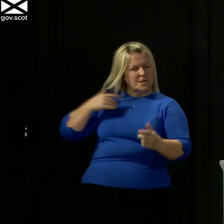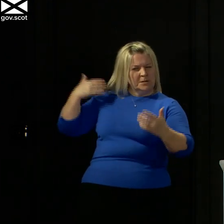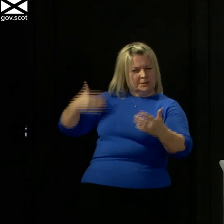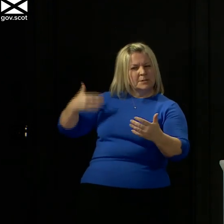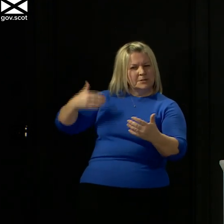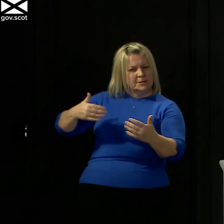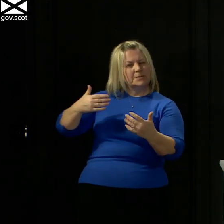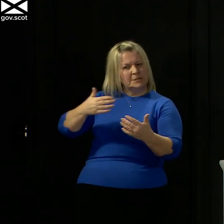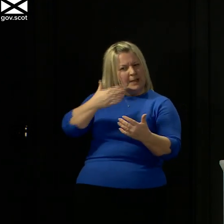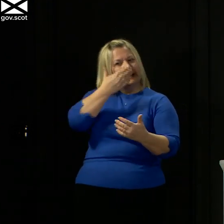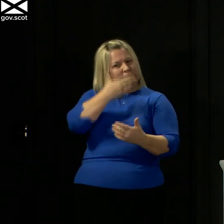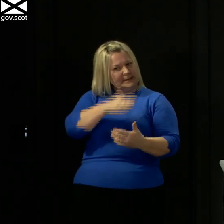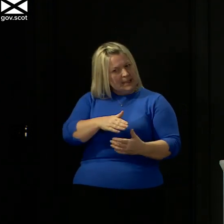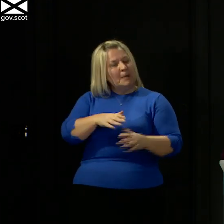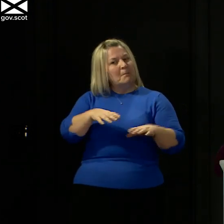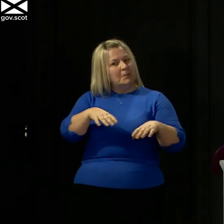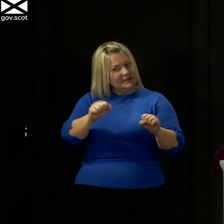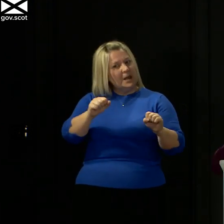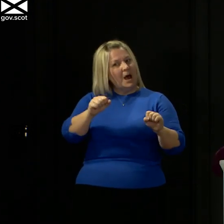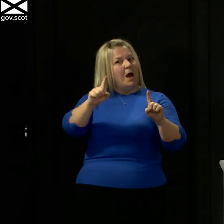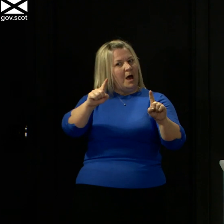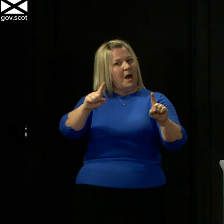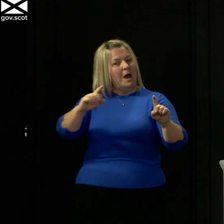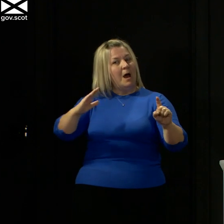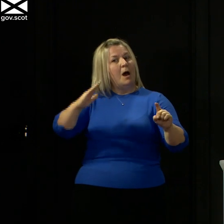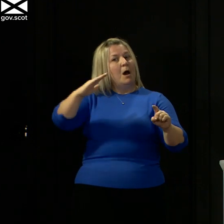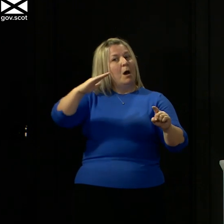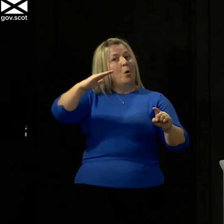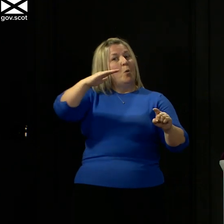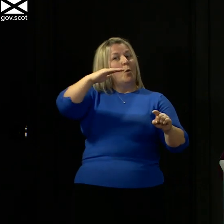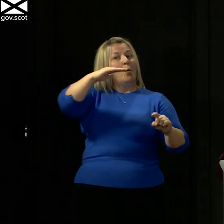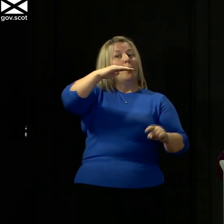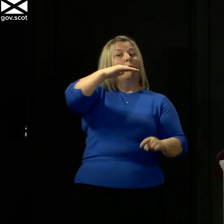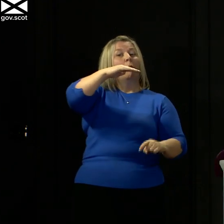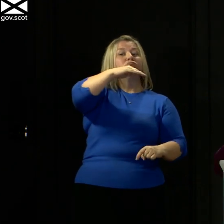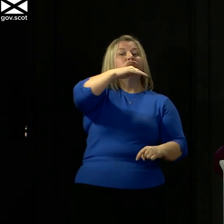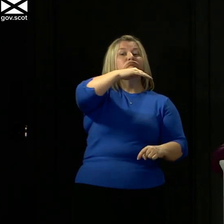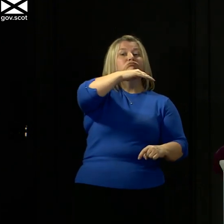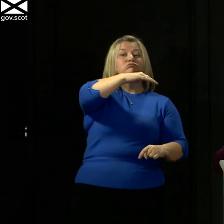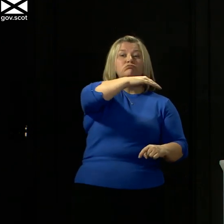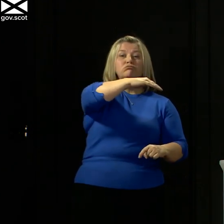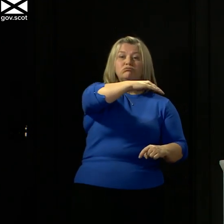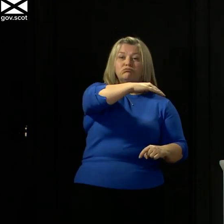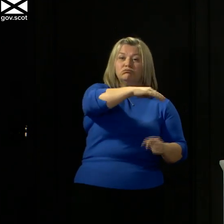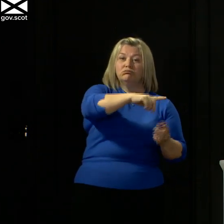this we are starting to see a downward trajectory of ICU covid patients of